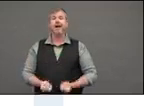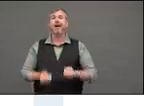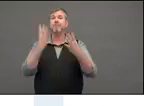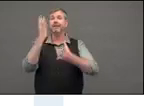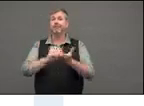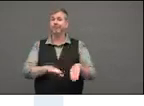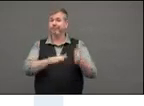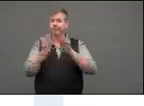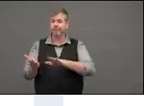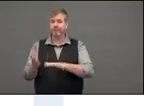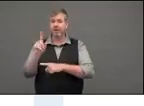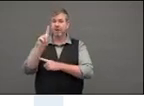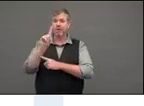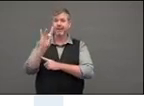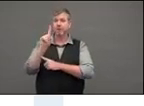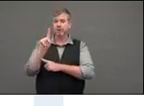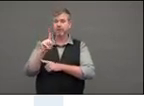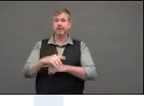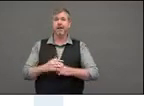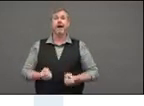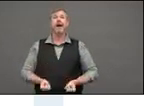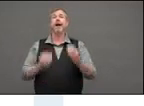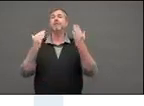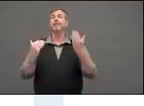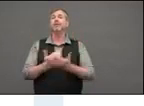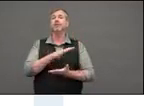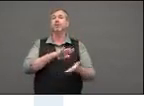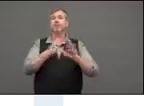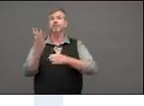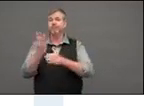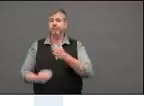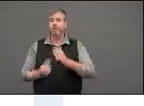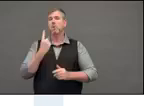have lost loved ones due to COVID-19